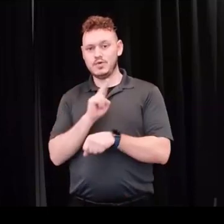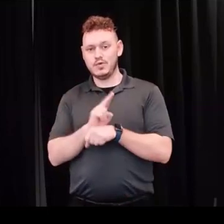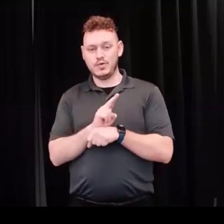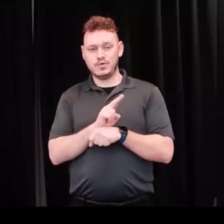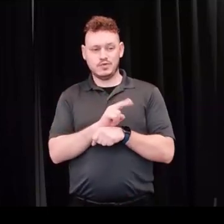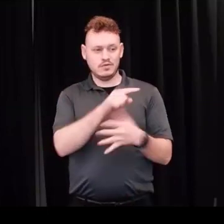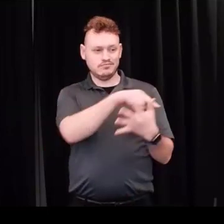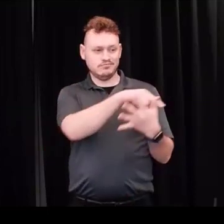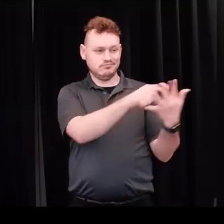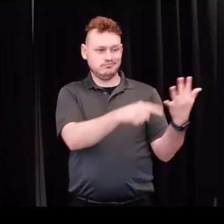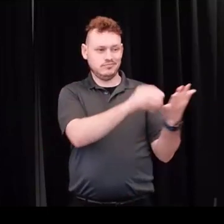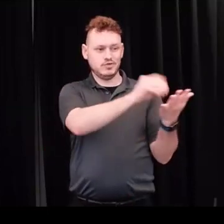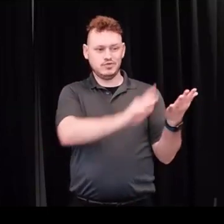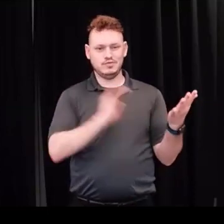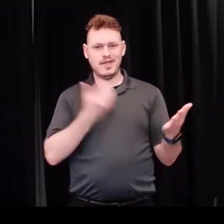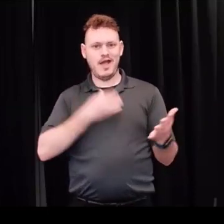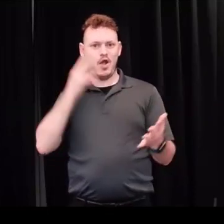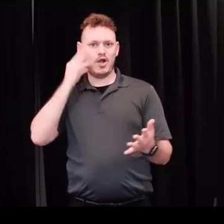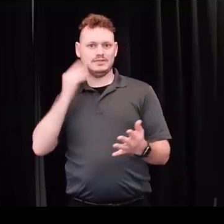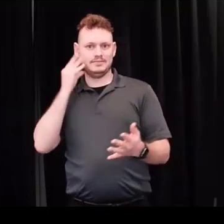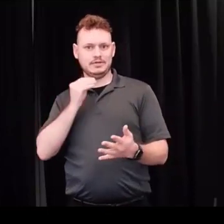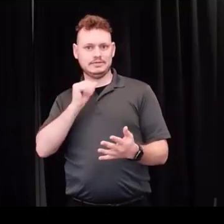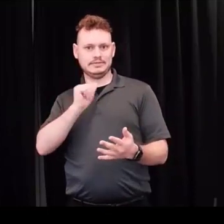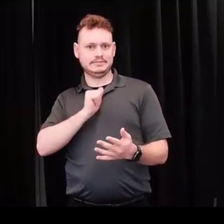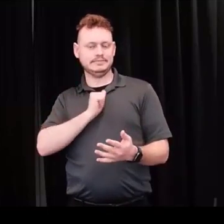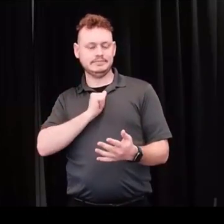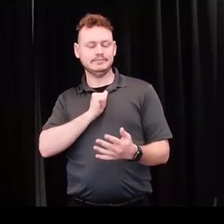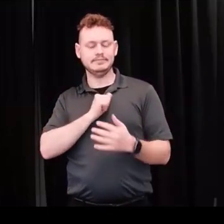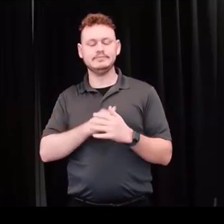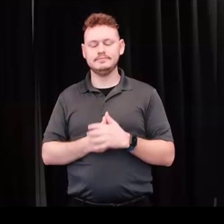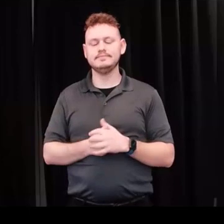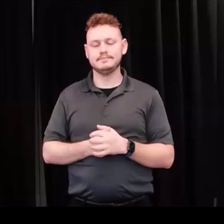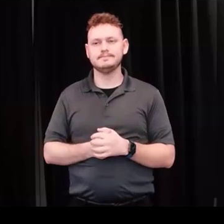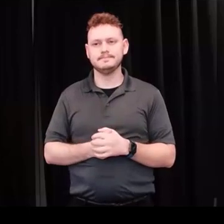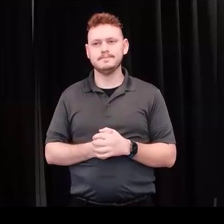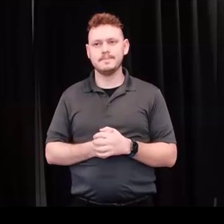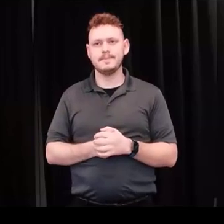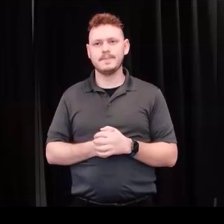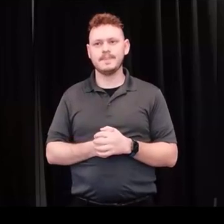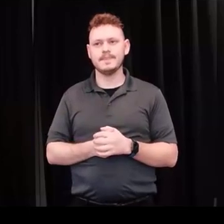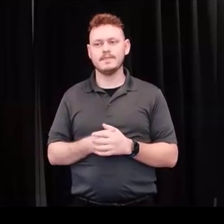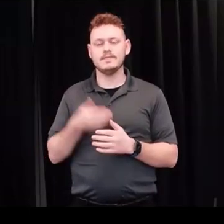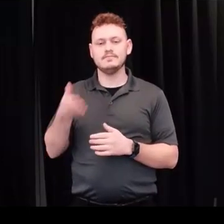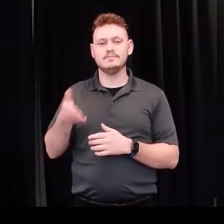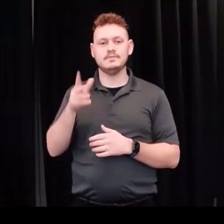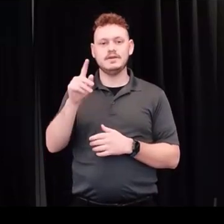those personal experiences that we had encountered. At TCC, part of our campus